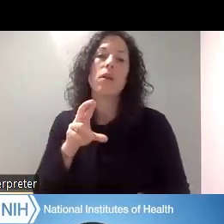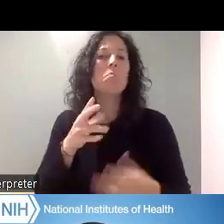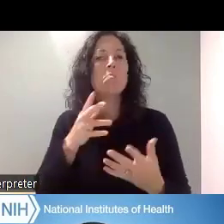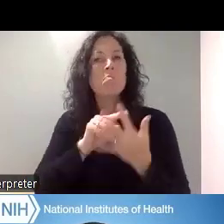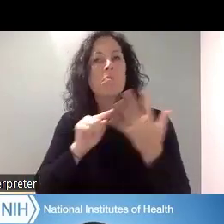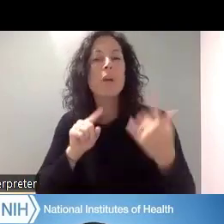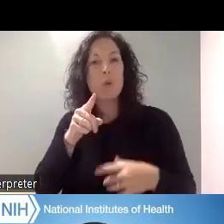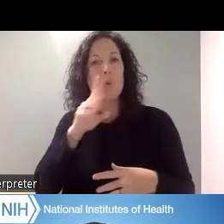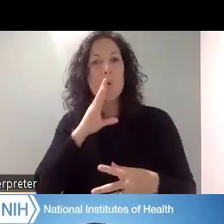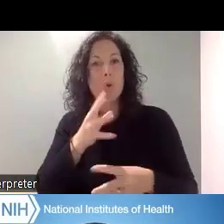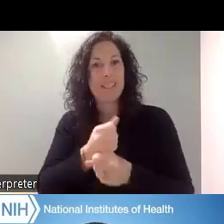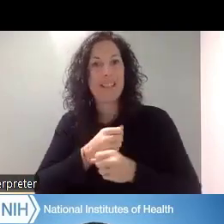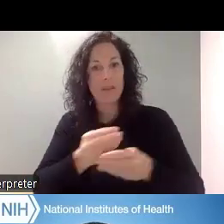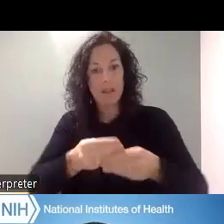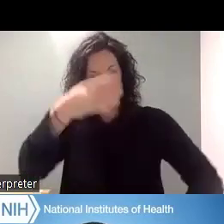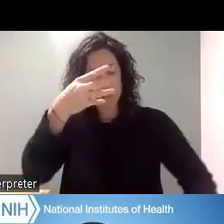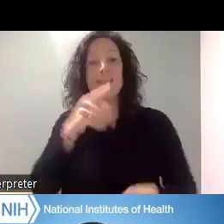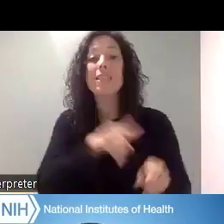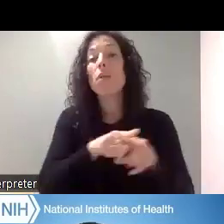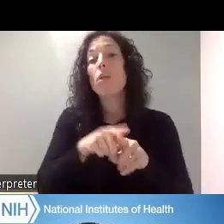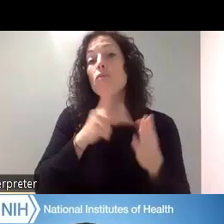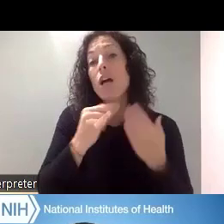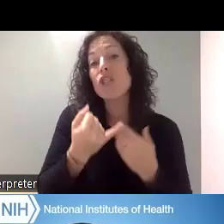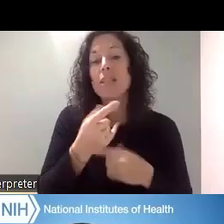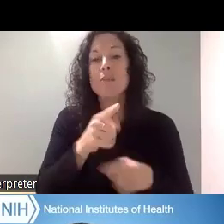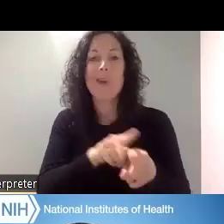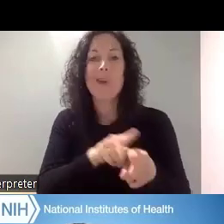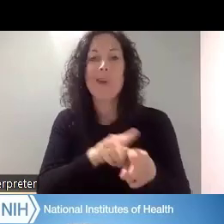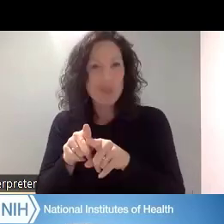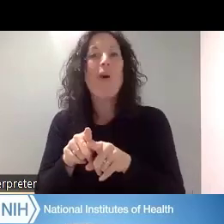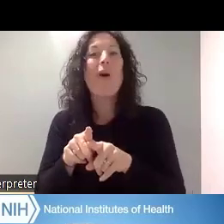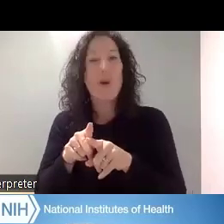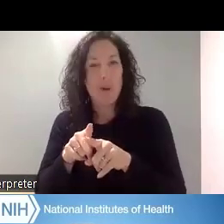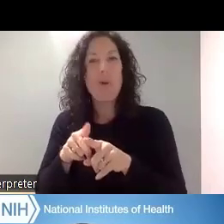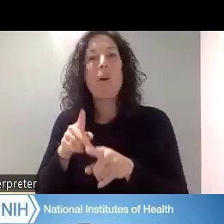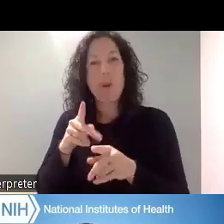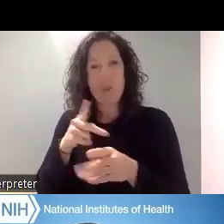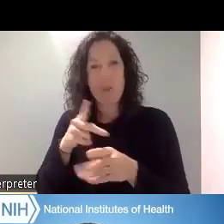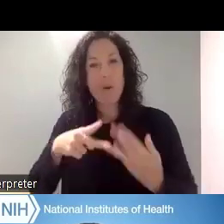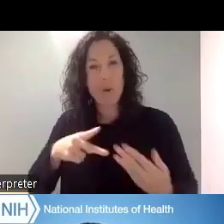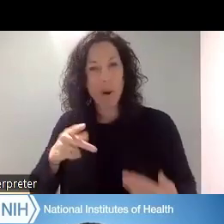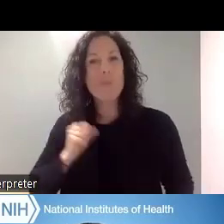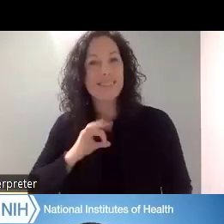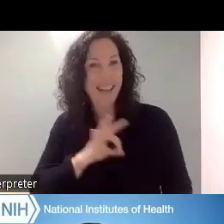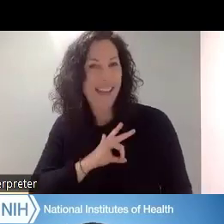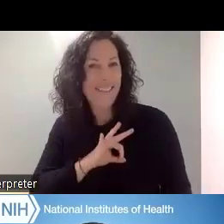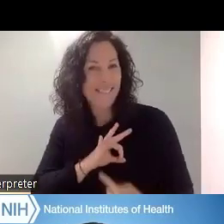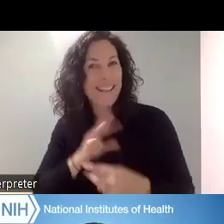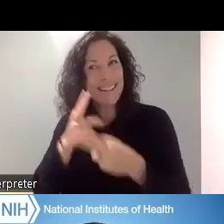not only of similar projects but also of program staff. And so when you get that hit list,